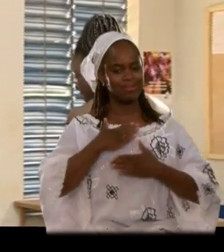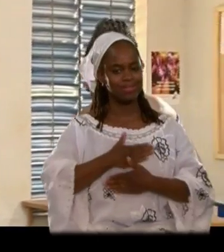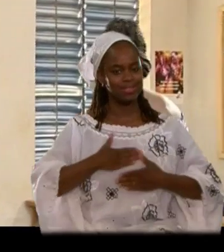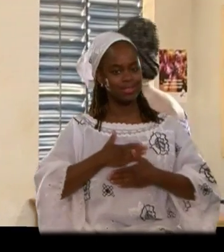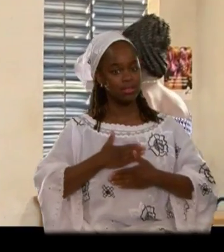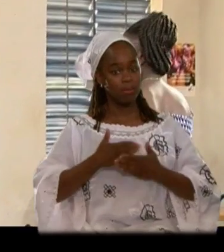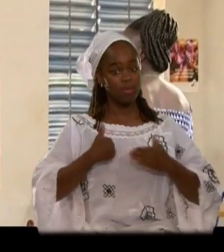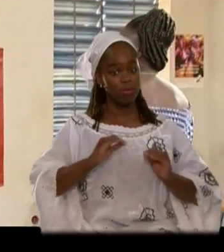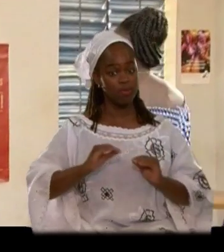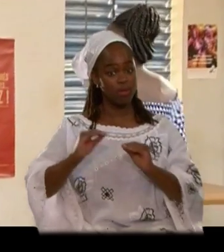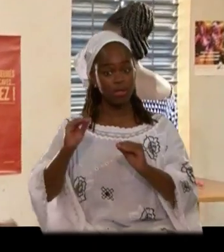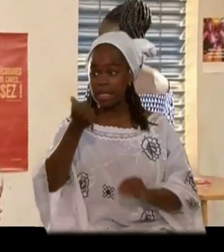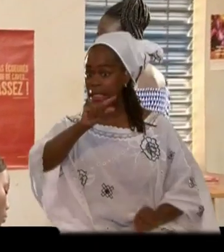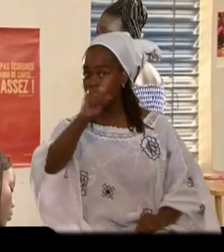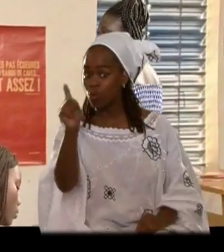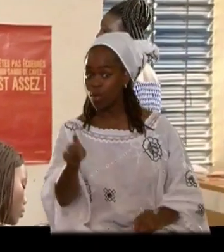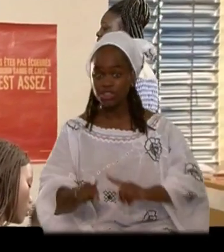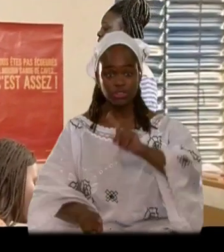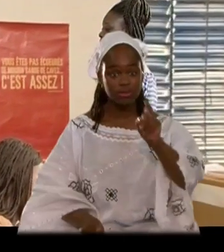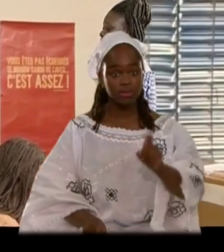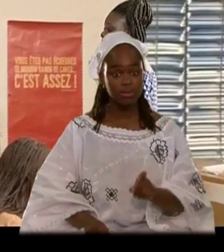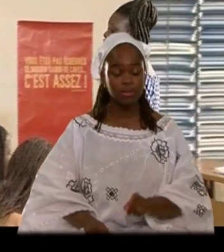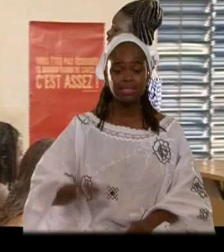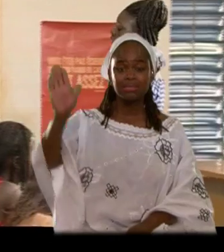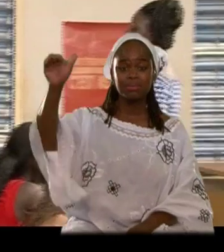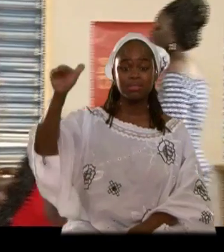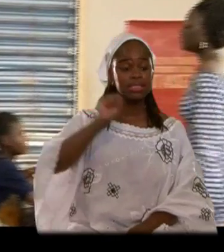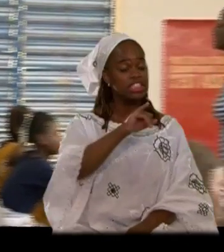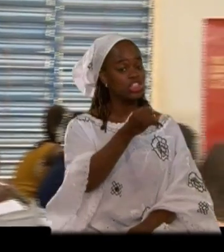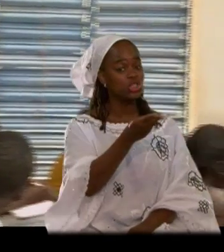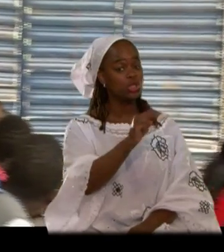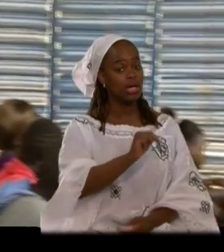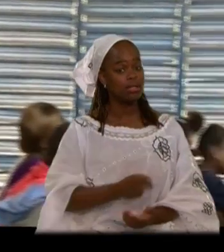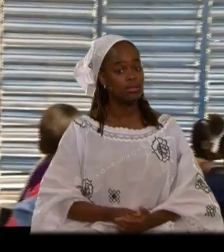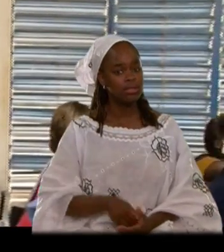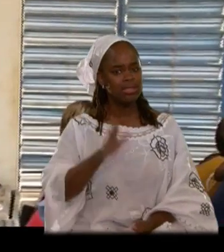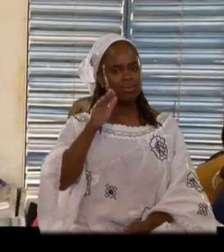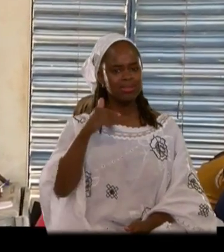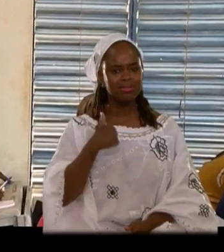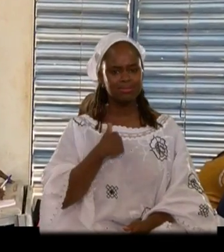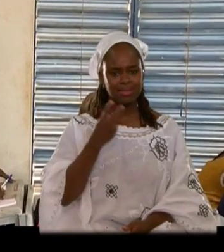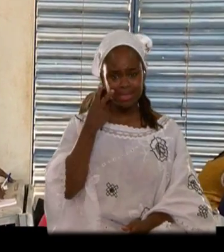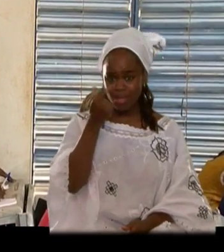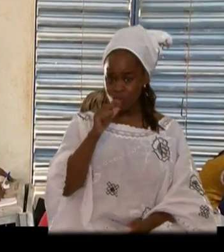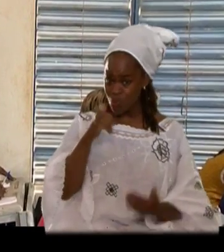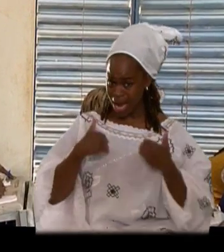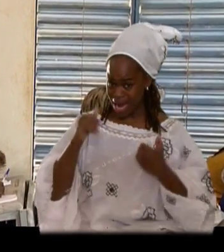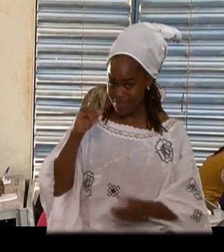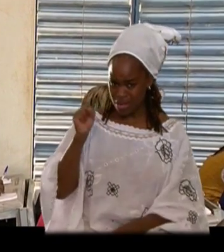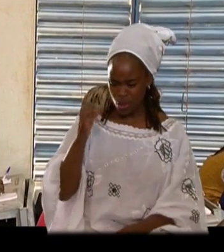Before we move on, are there any questions? Miss? Yes, John? Miss, have you ever seen anybody who has got AIDS?